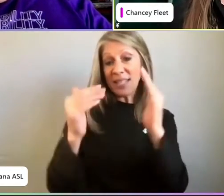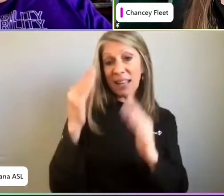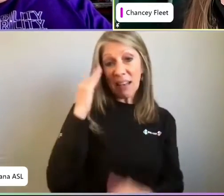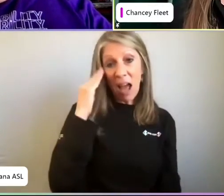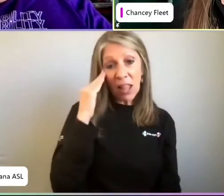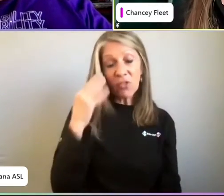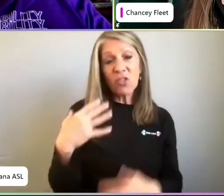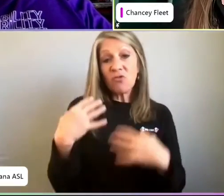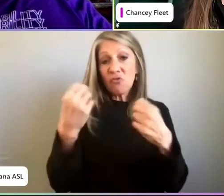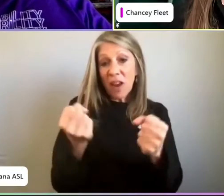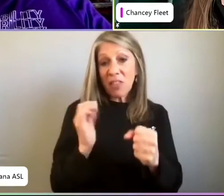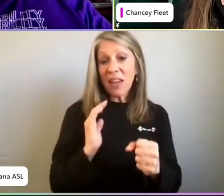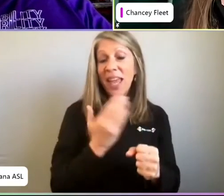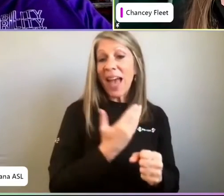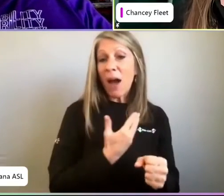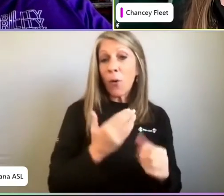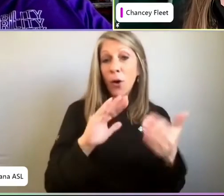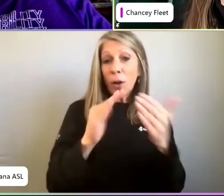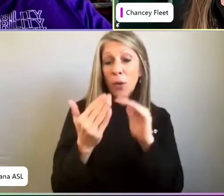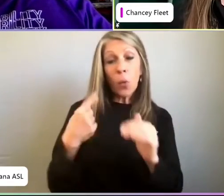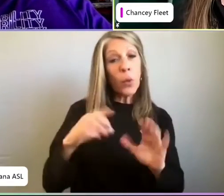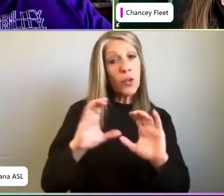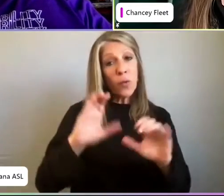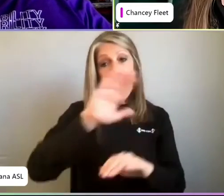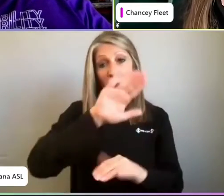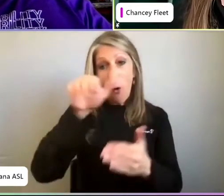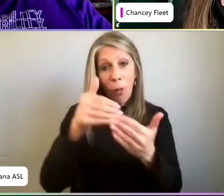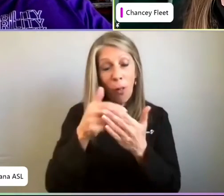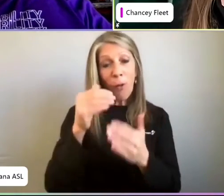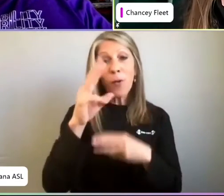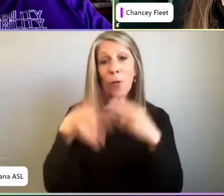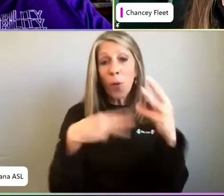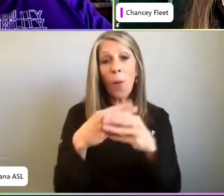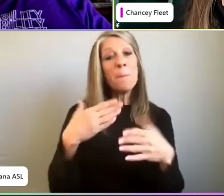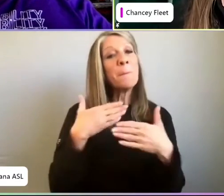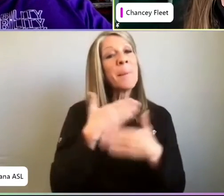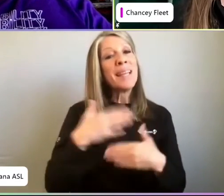TinyURL chancey fleet at you don't have to be remember